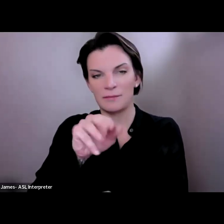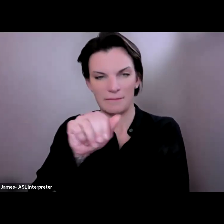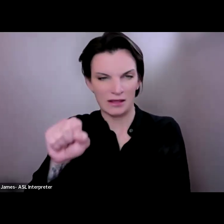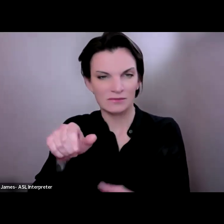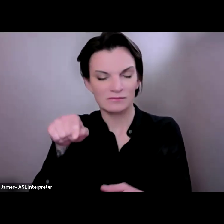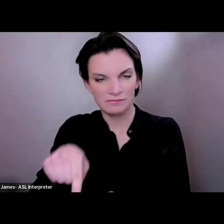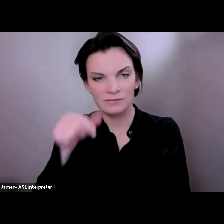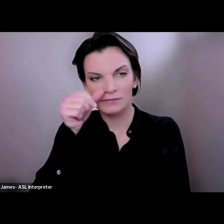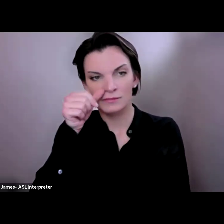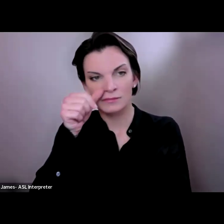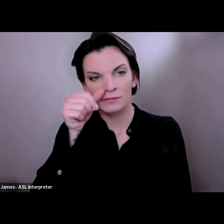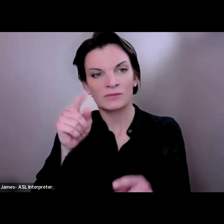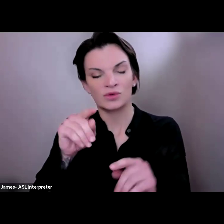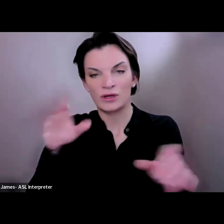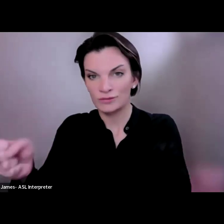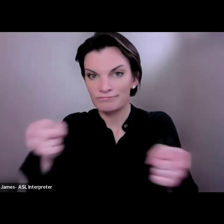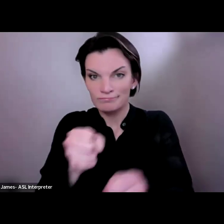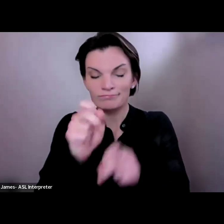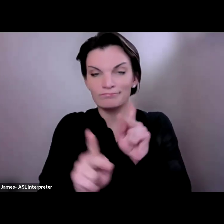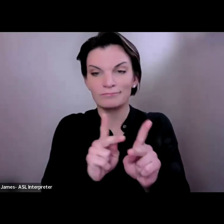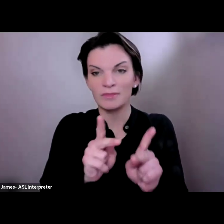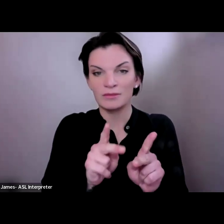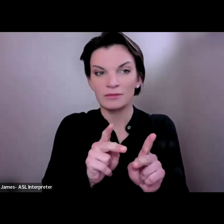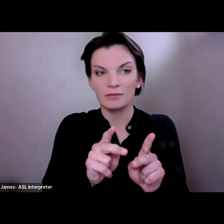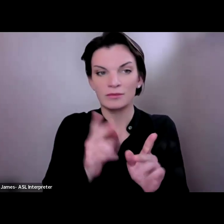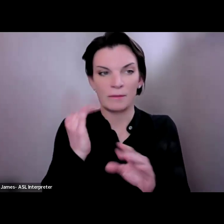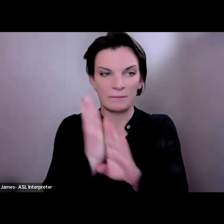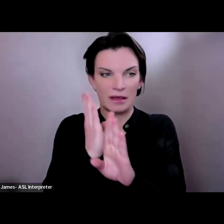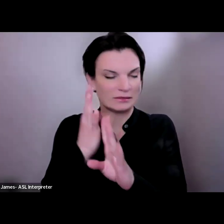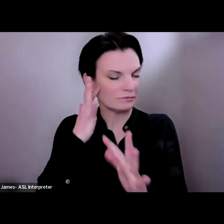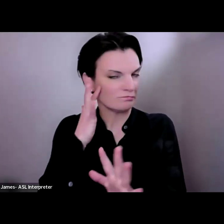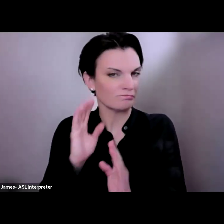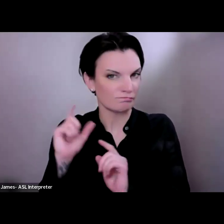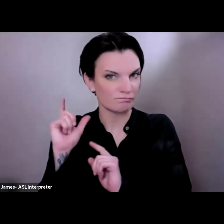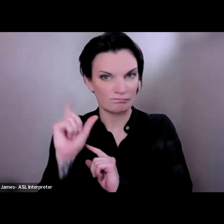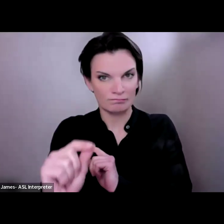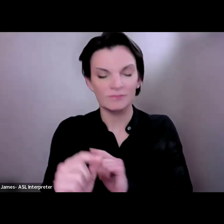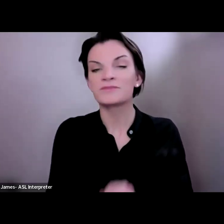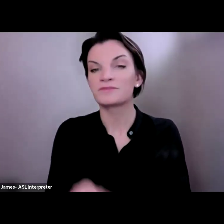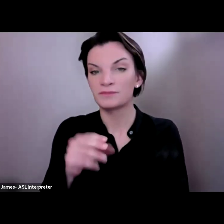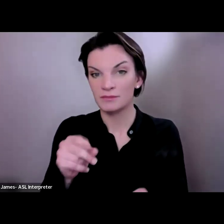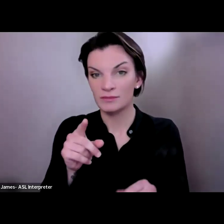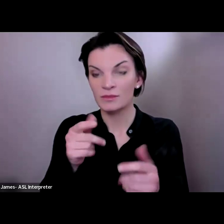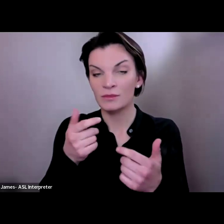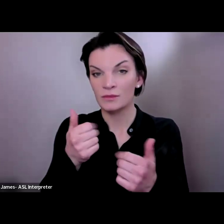and access folks to - I'm gonna wait for the bus to pass - and access people who maybe have had similar